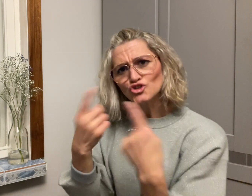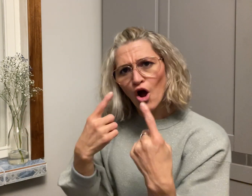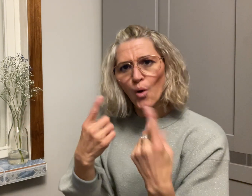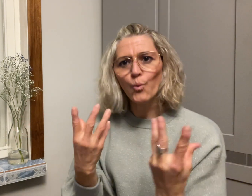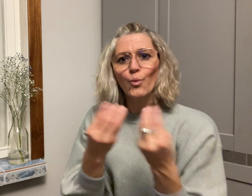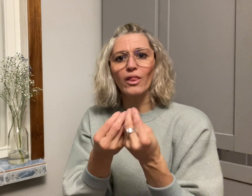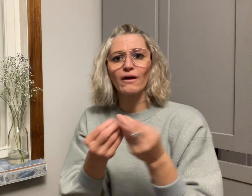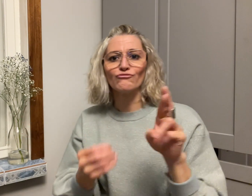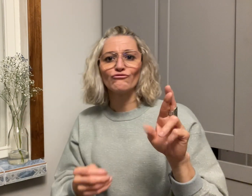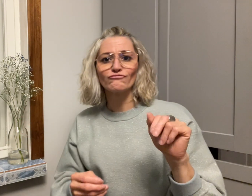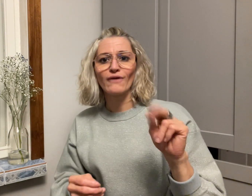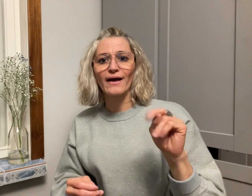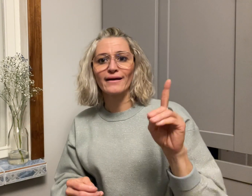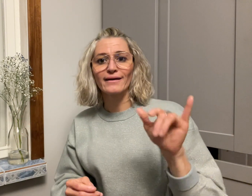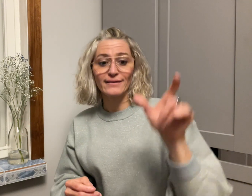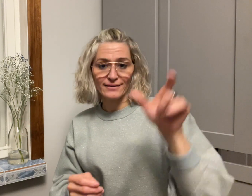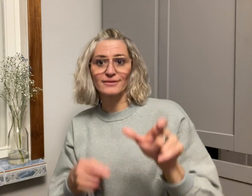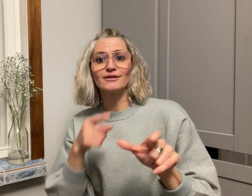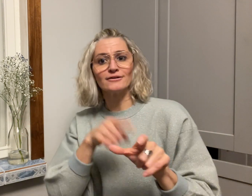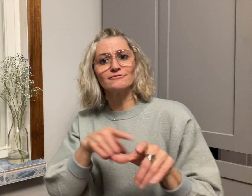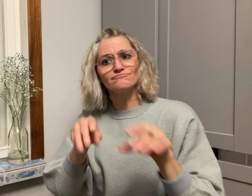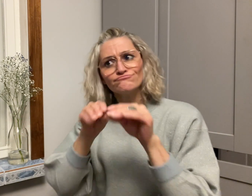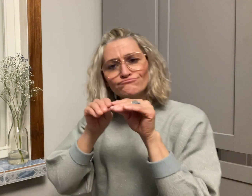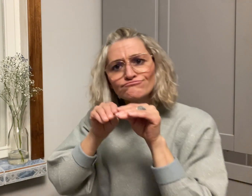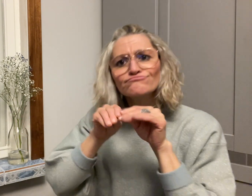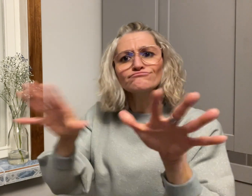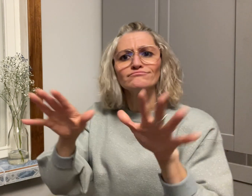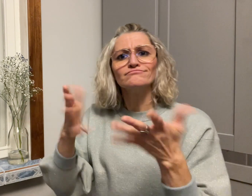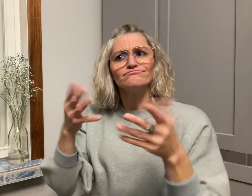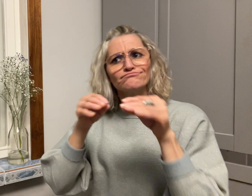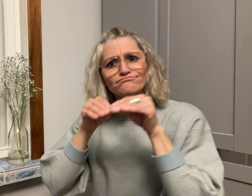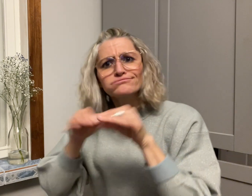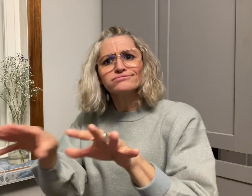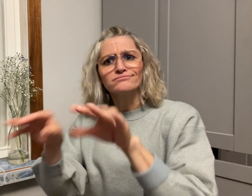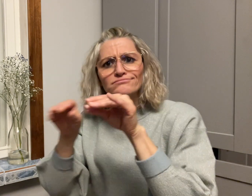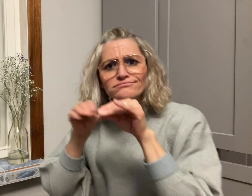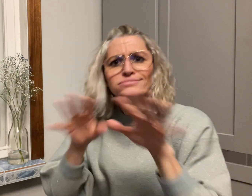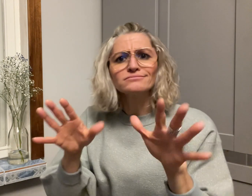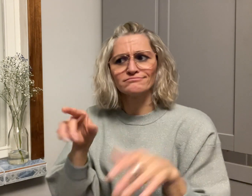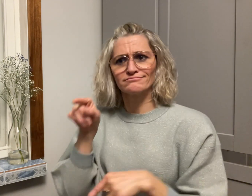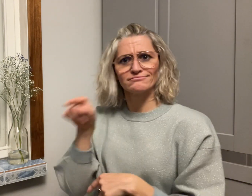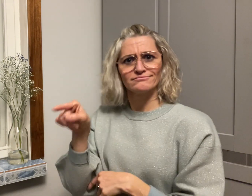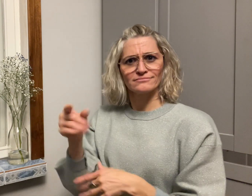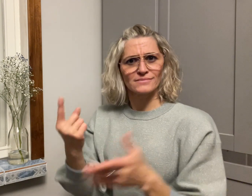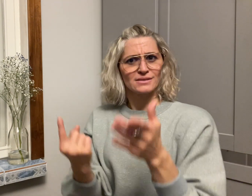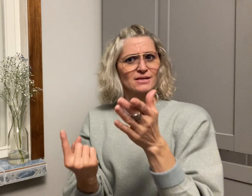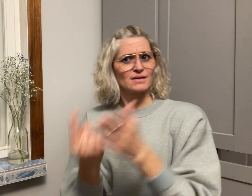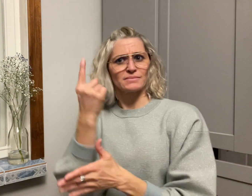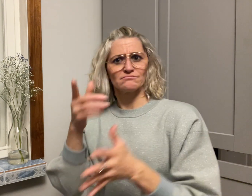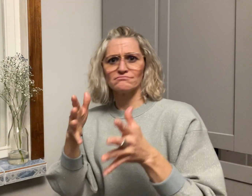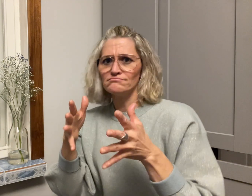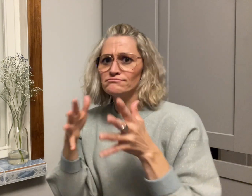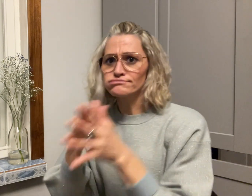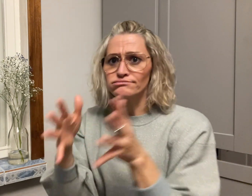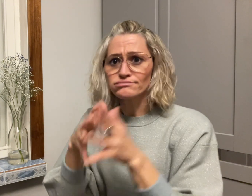and said that they used to see Keith as a very cool,